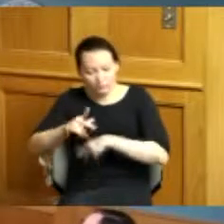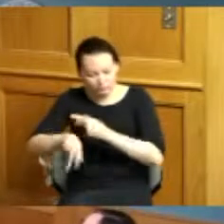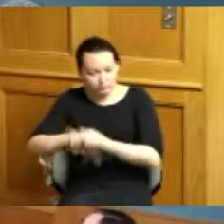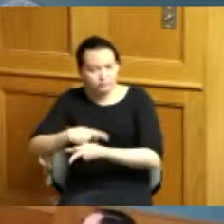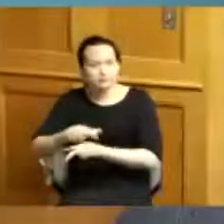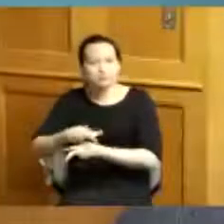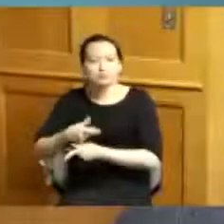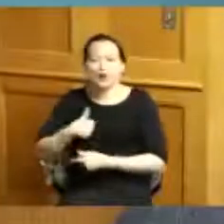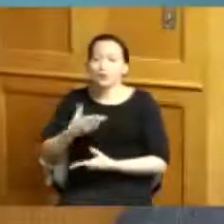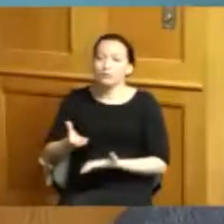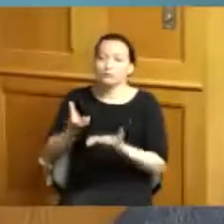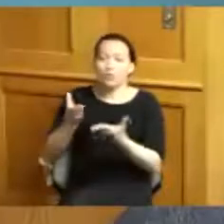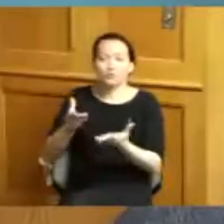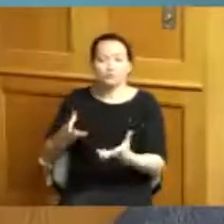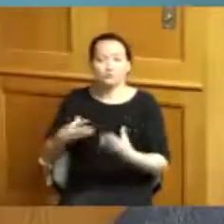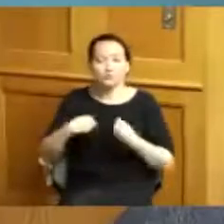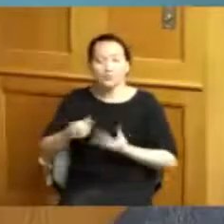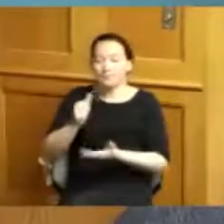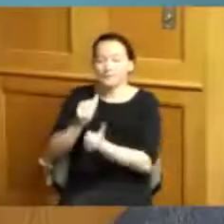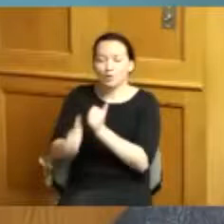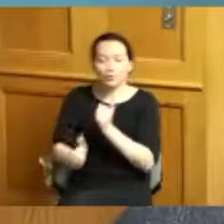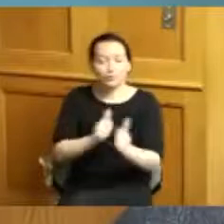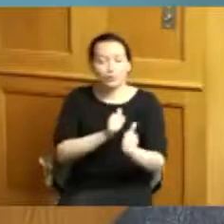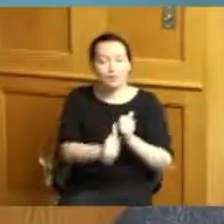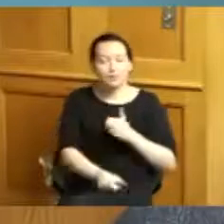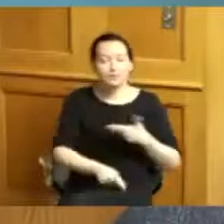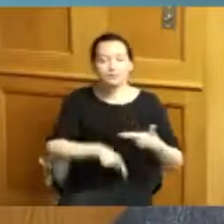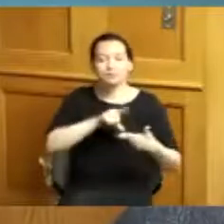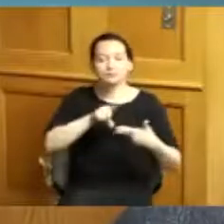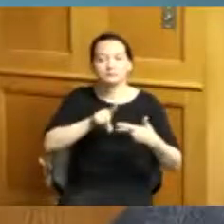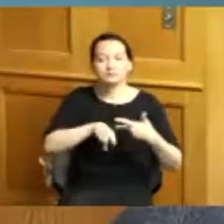I like to make a motion to pass by Leaf two and three second